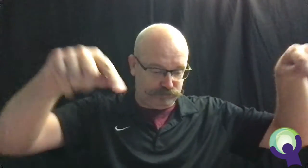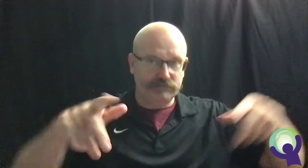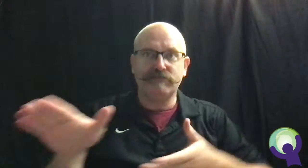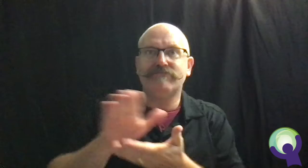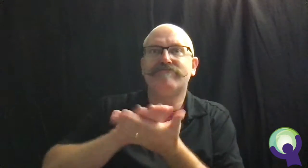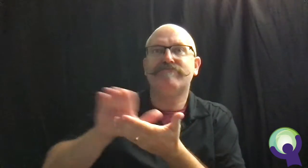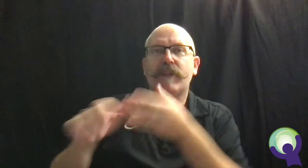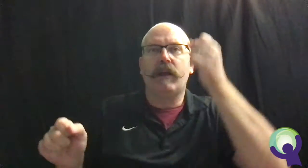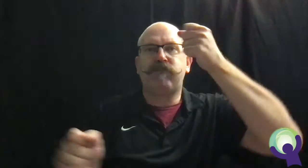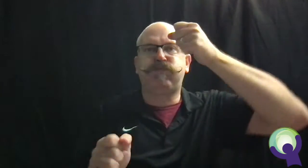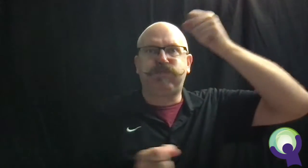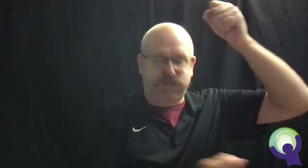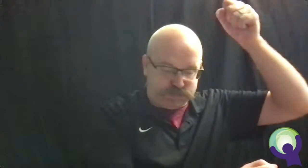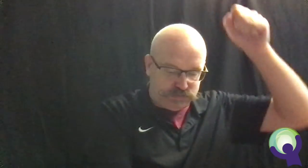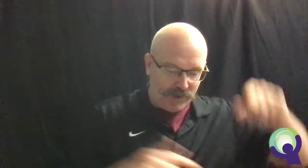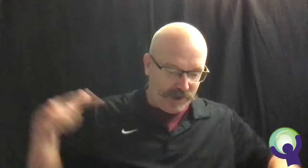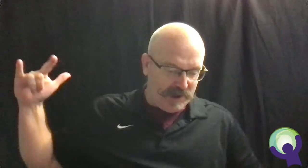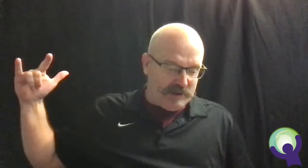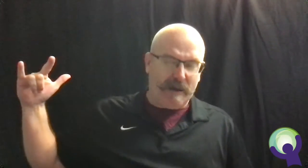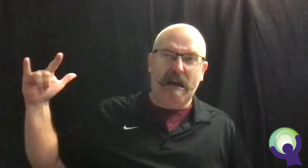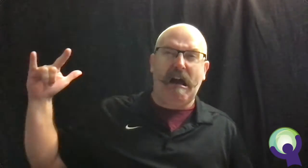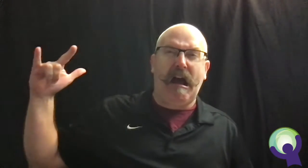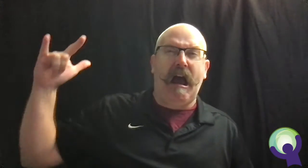cleaners with their brooms.